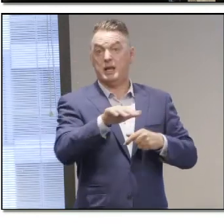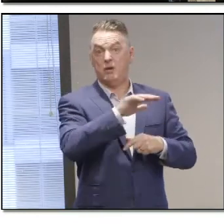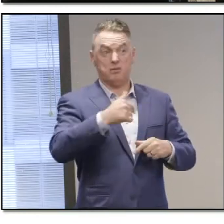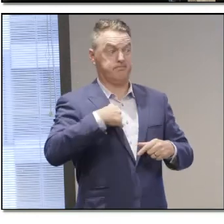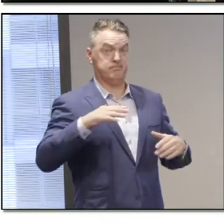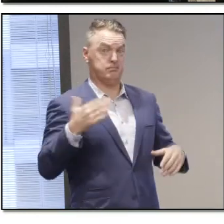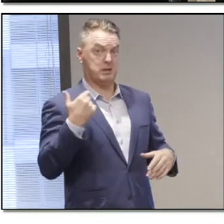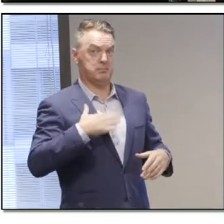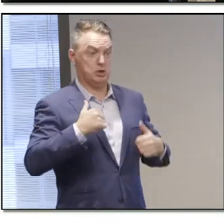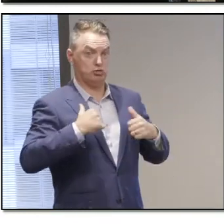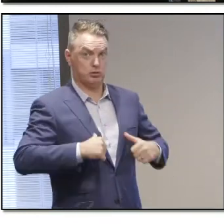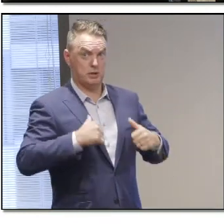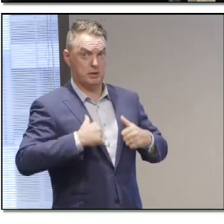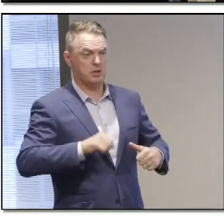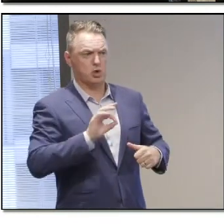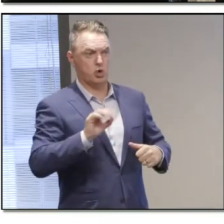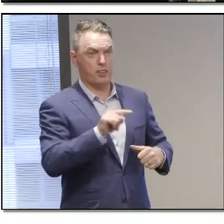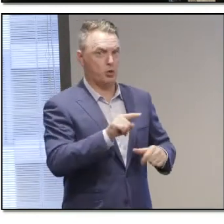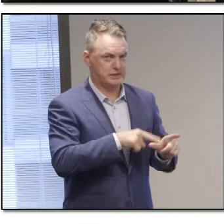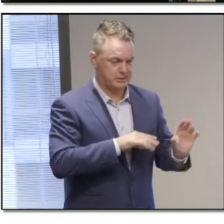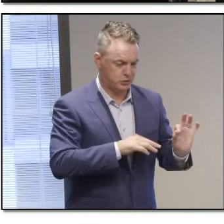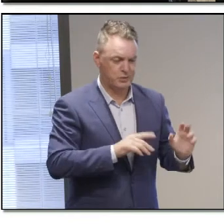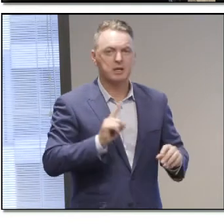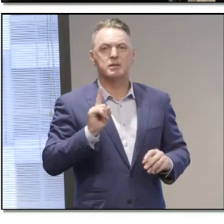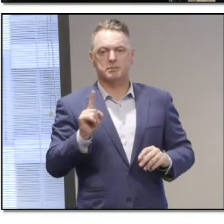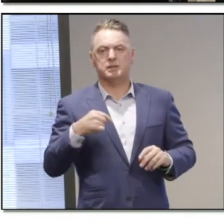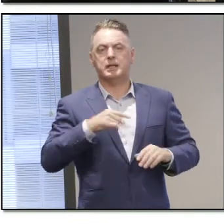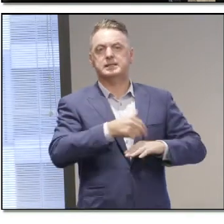not in those years, set up this study and they surveyed every